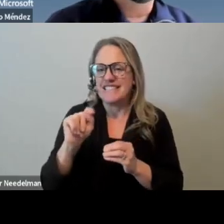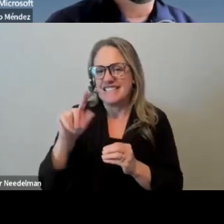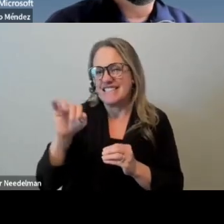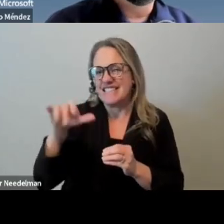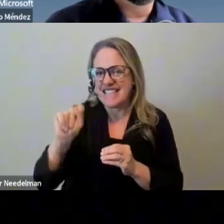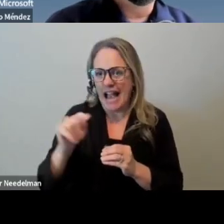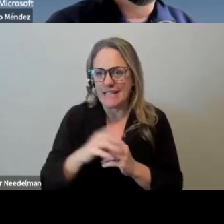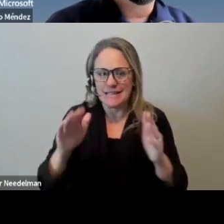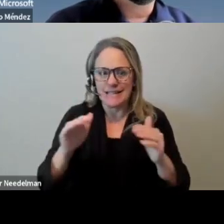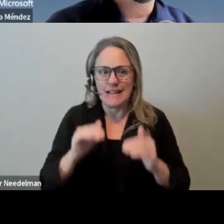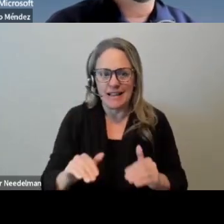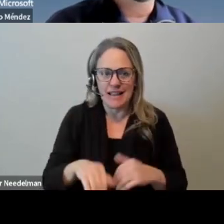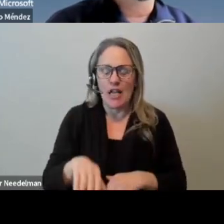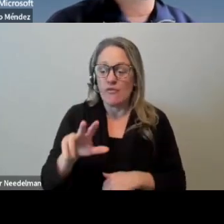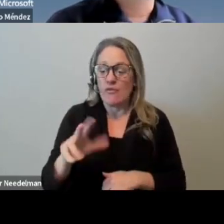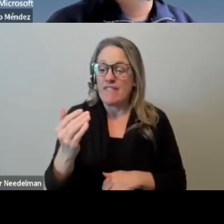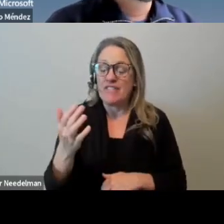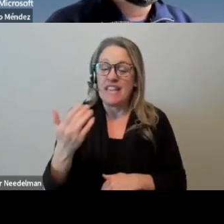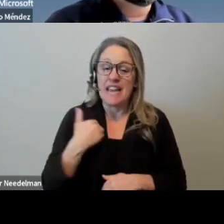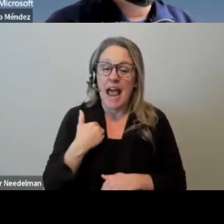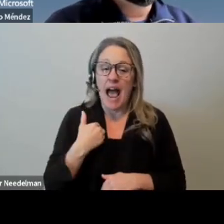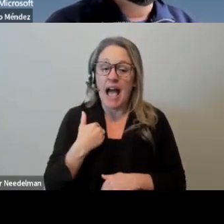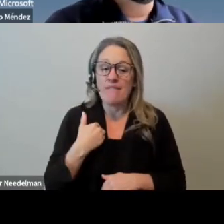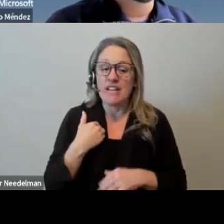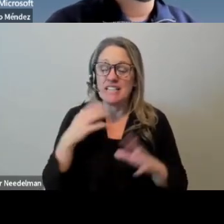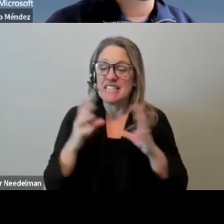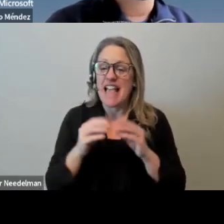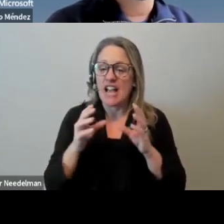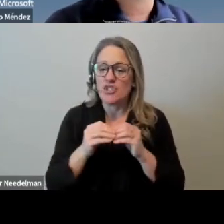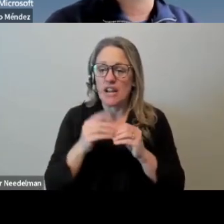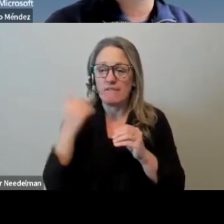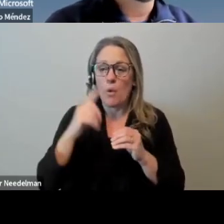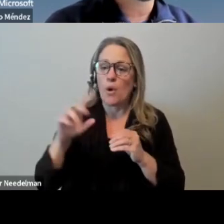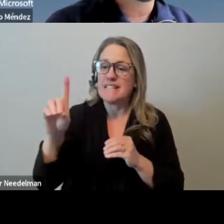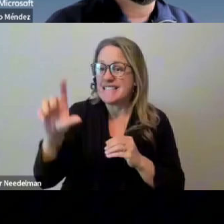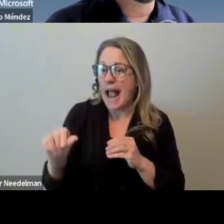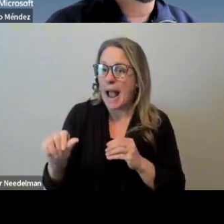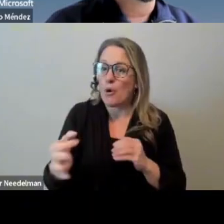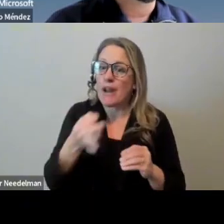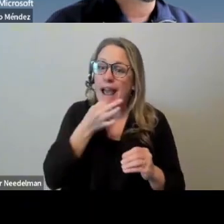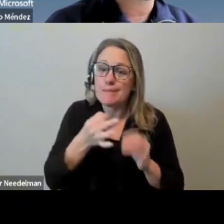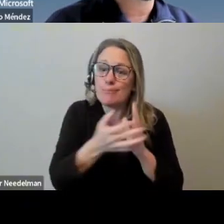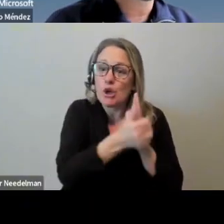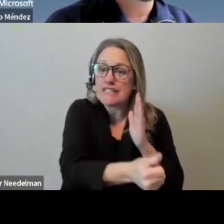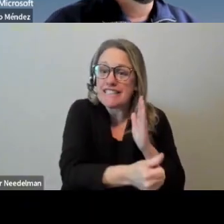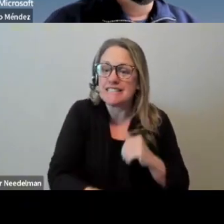At 3:15, we have a session on disabled expertise and technoableism.